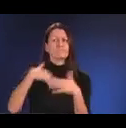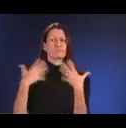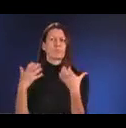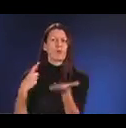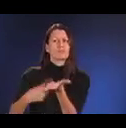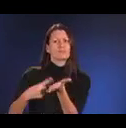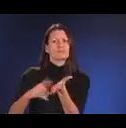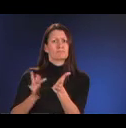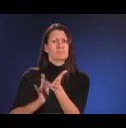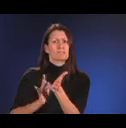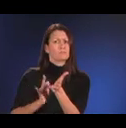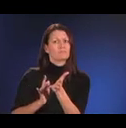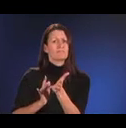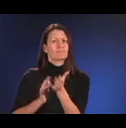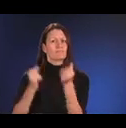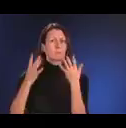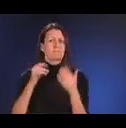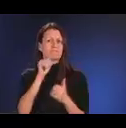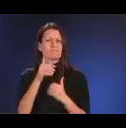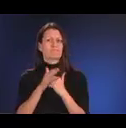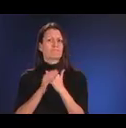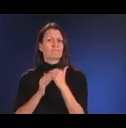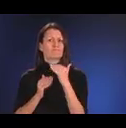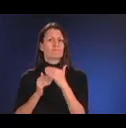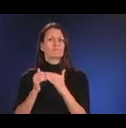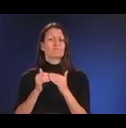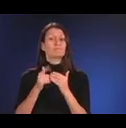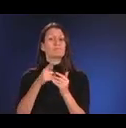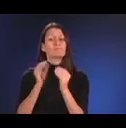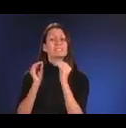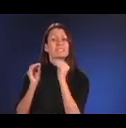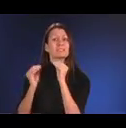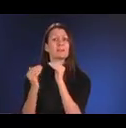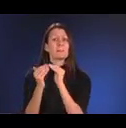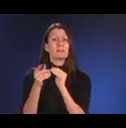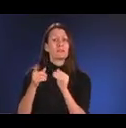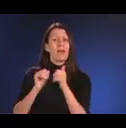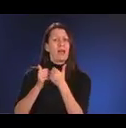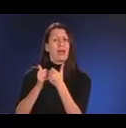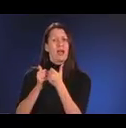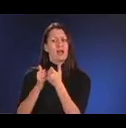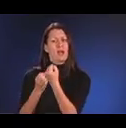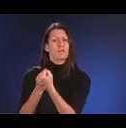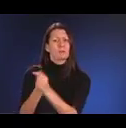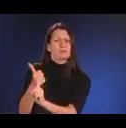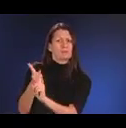An important role for you as a CPSS is to teach a peer